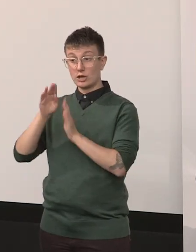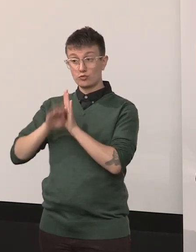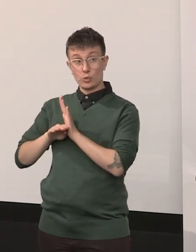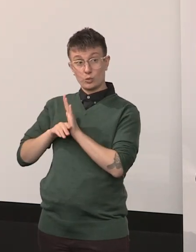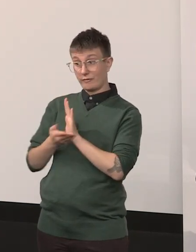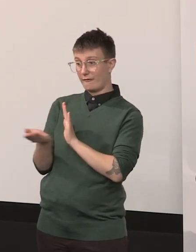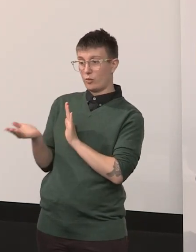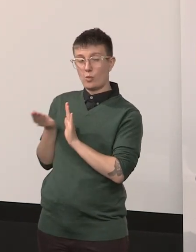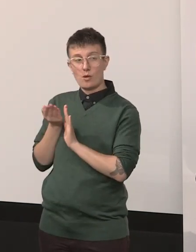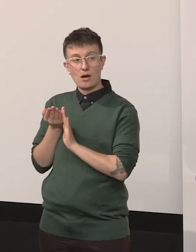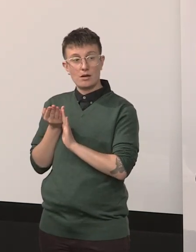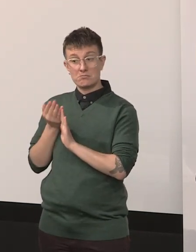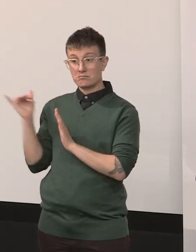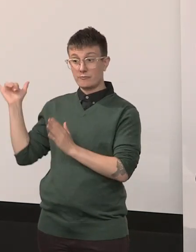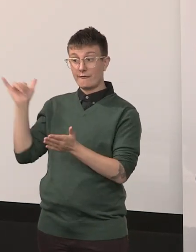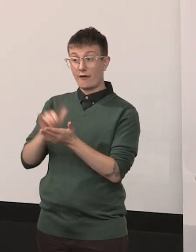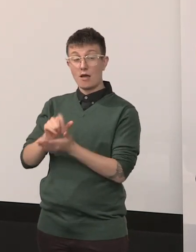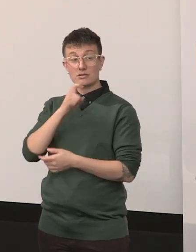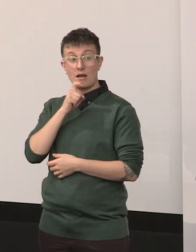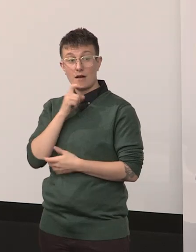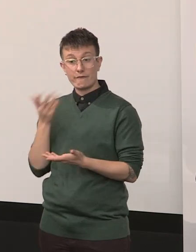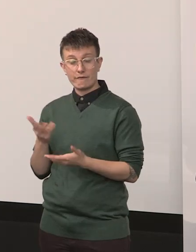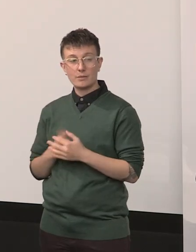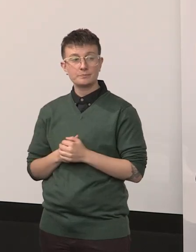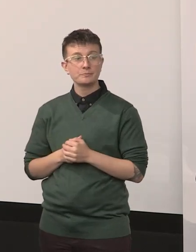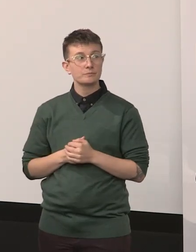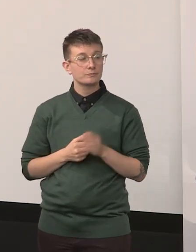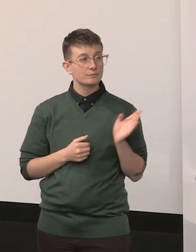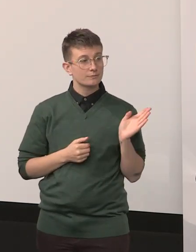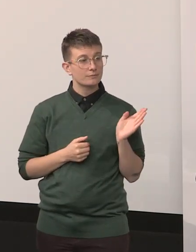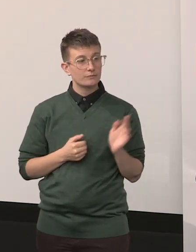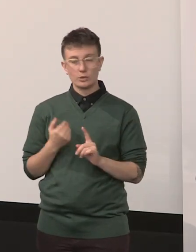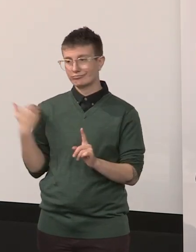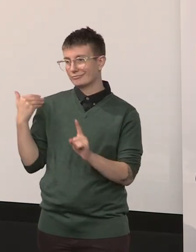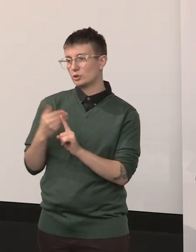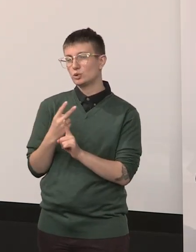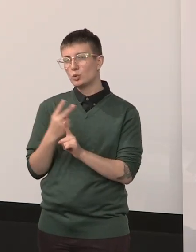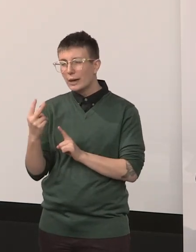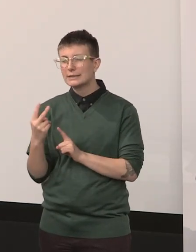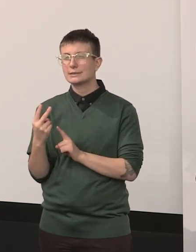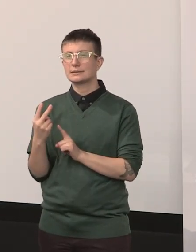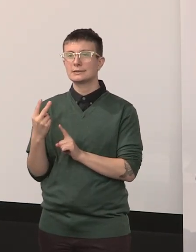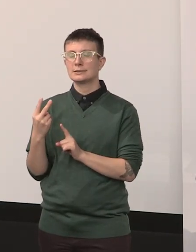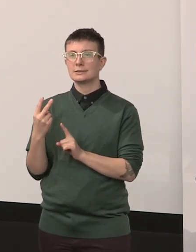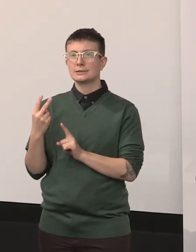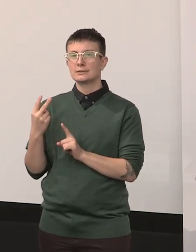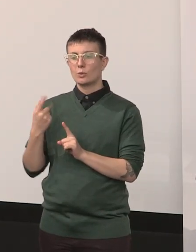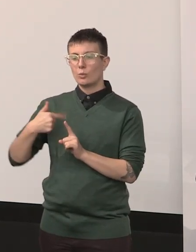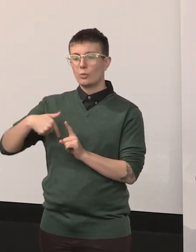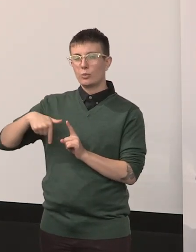up the back, please? REPORTER: ..for international flight crews, though? We've looked at those. Two things I